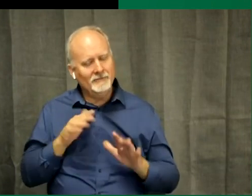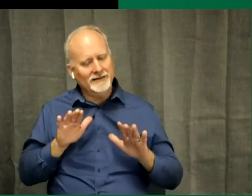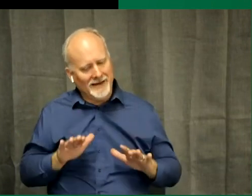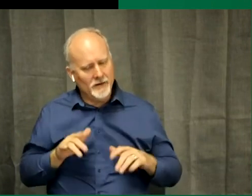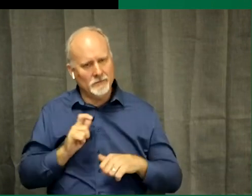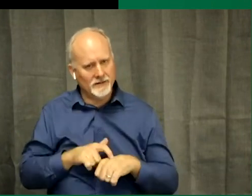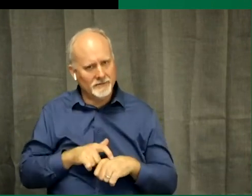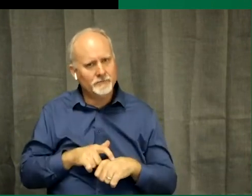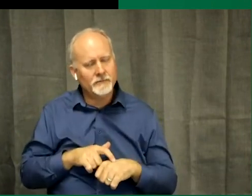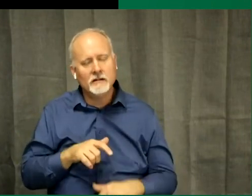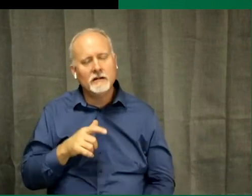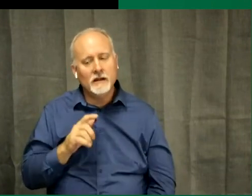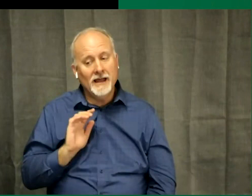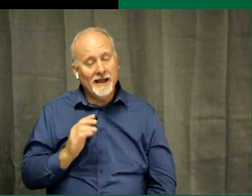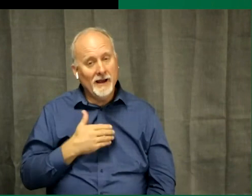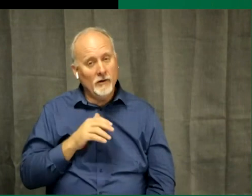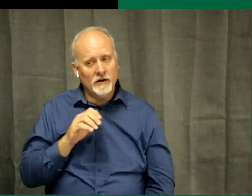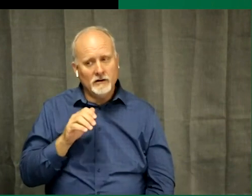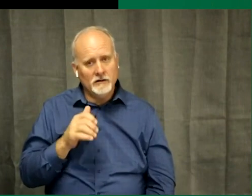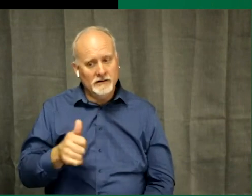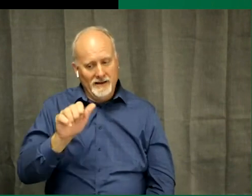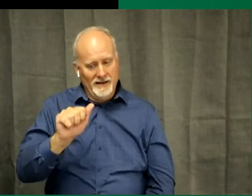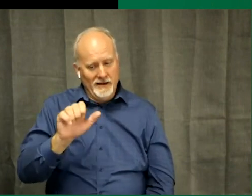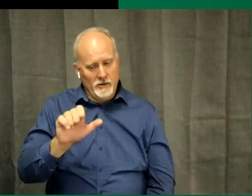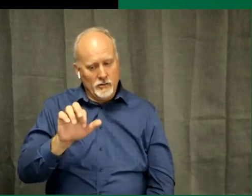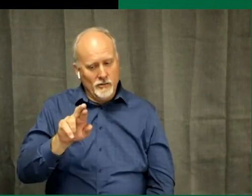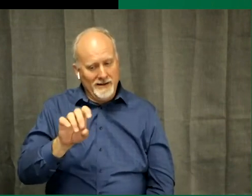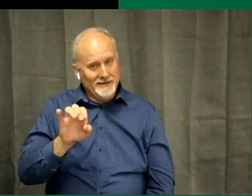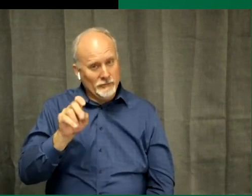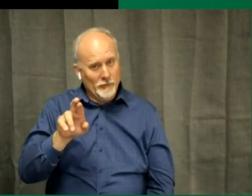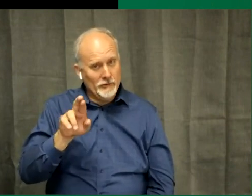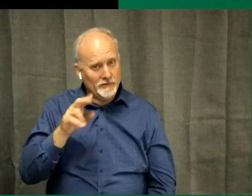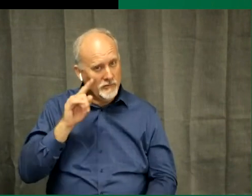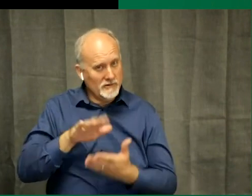what we found out from our creditors is that we can do a couple of these days with the caveat